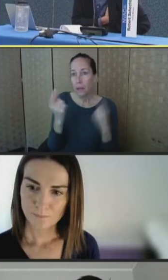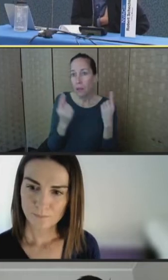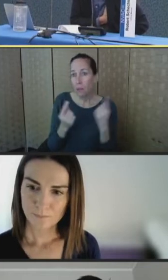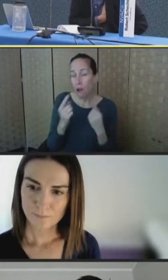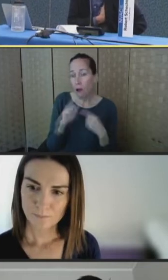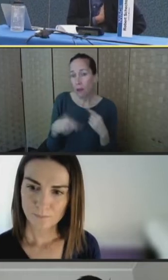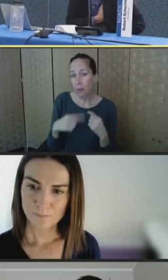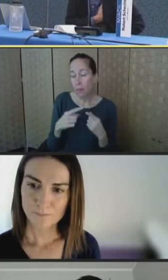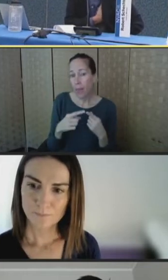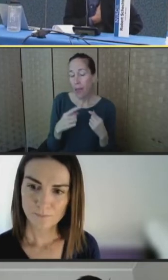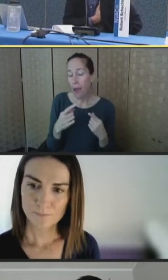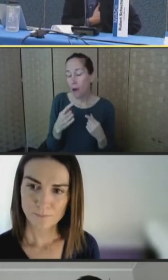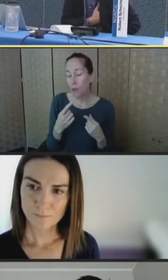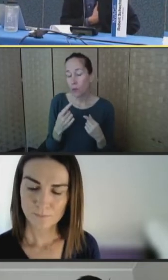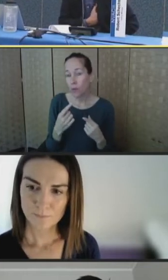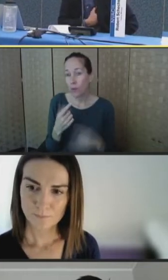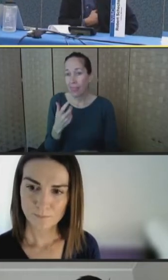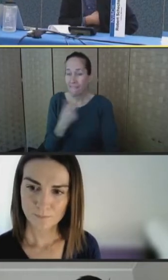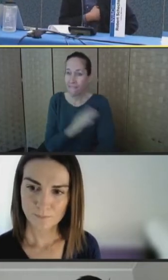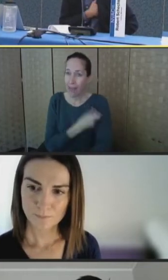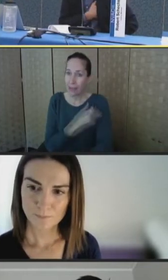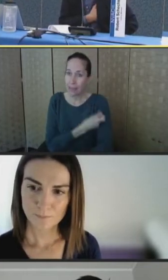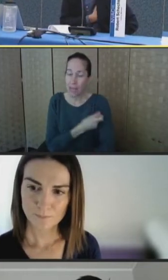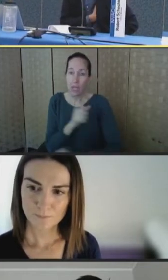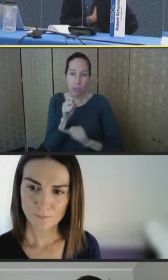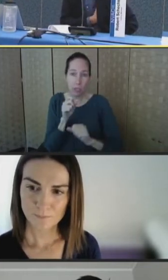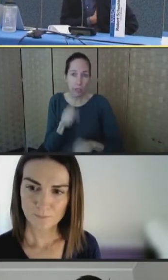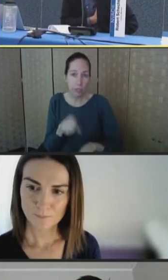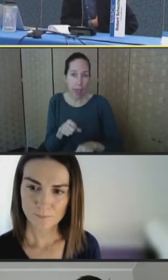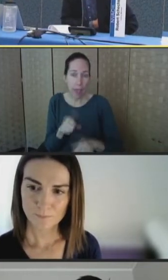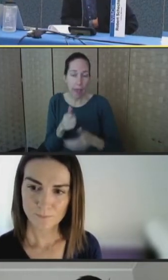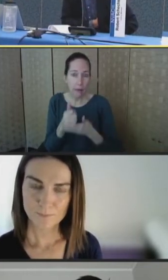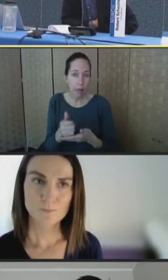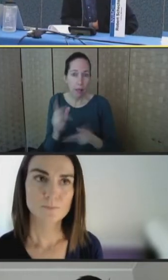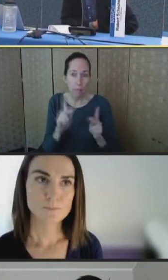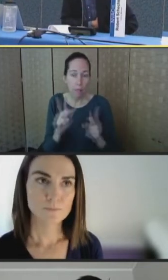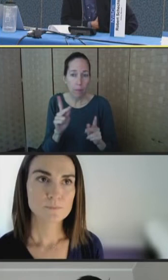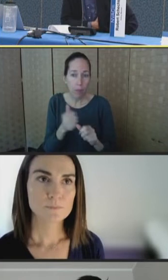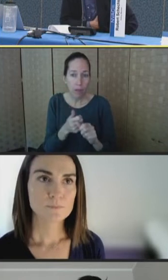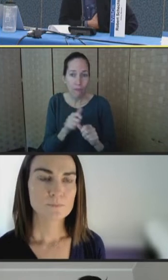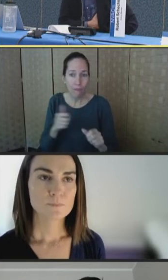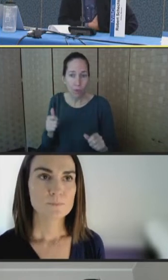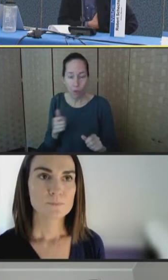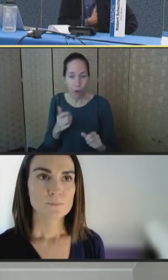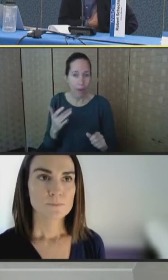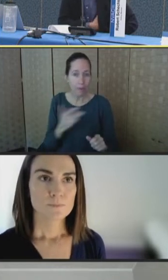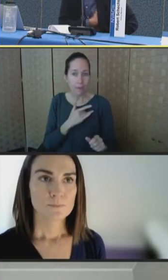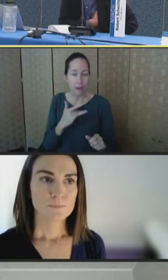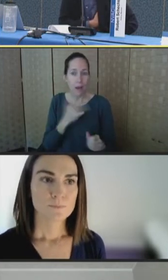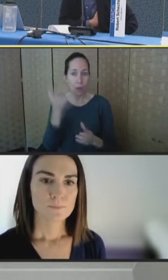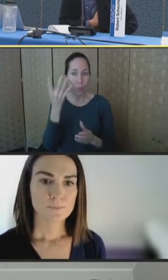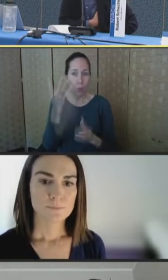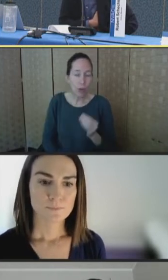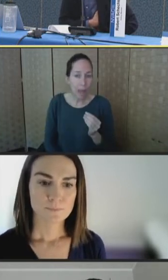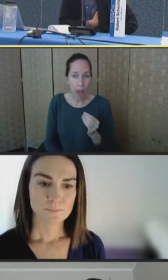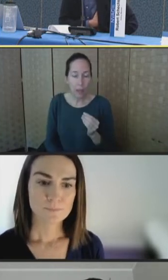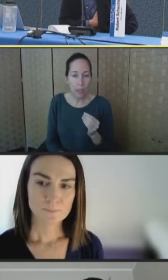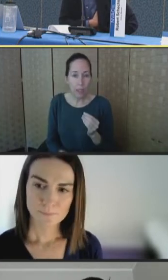some of the excess mortality that might be chronic sequelae of COVID. That might be really hard to